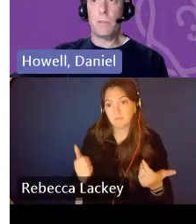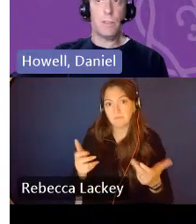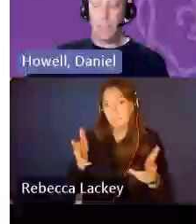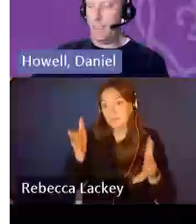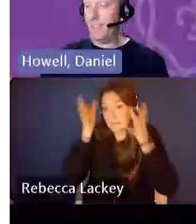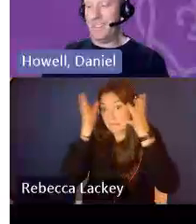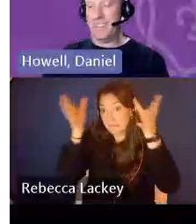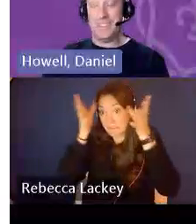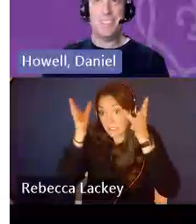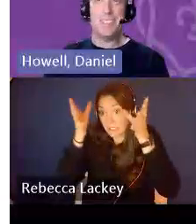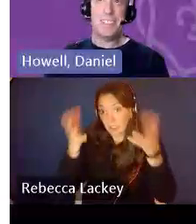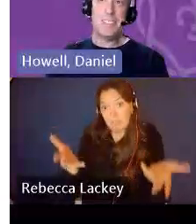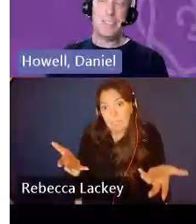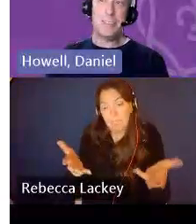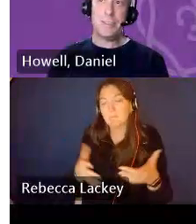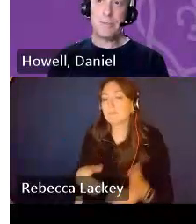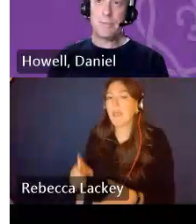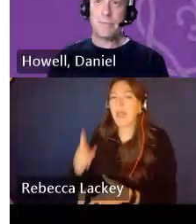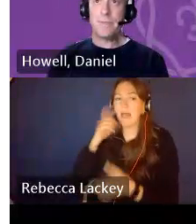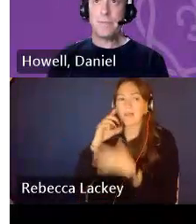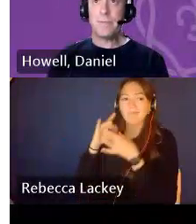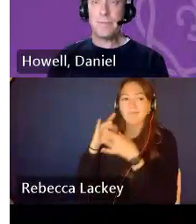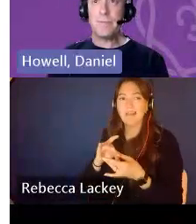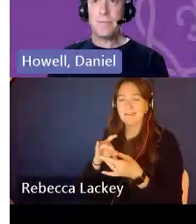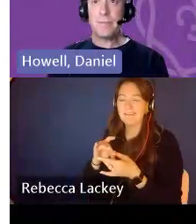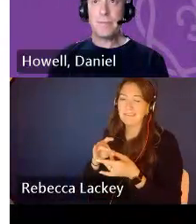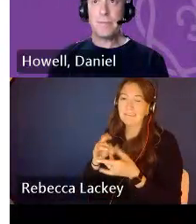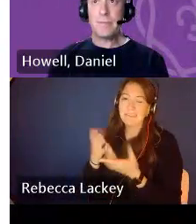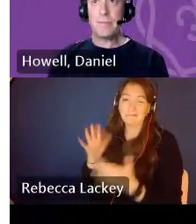neighborhood. I think it comes down to it's a semi-residentidential and that's it was